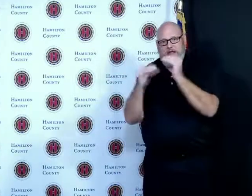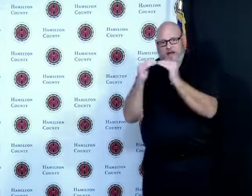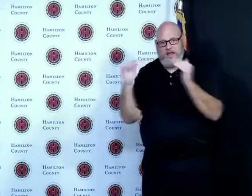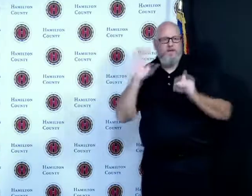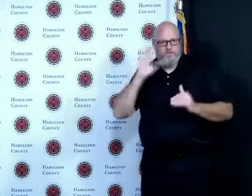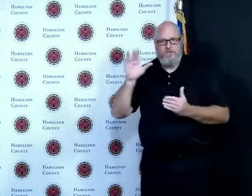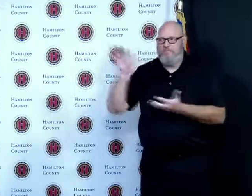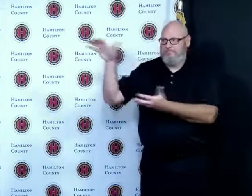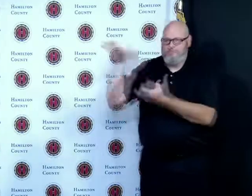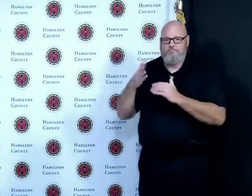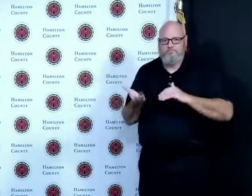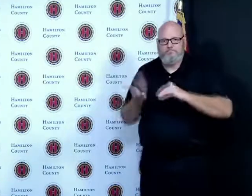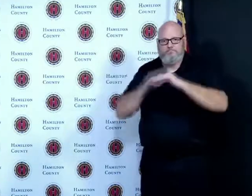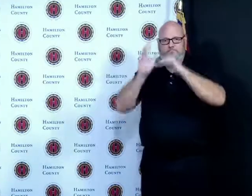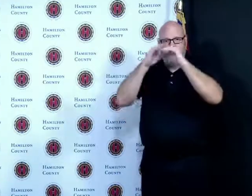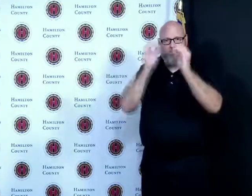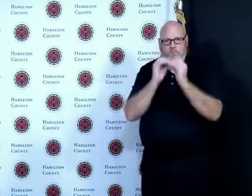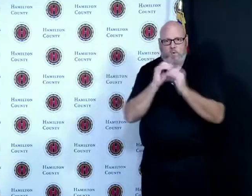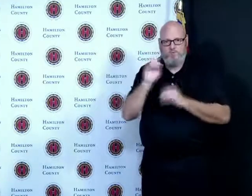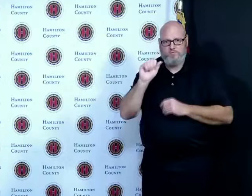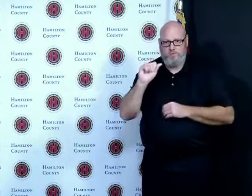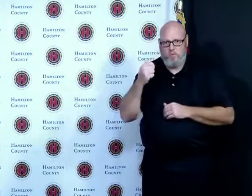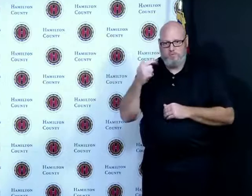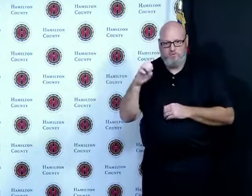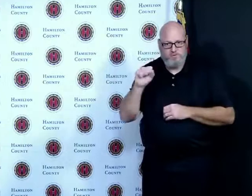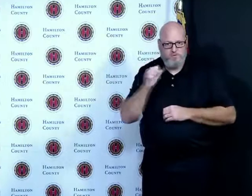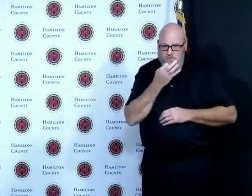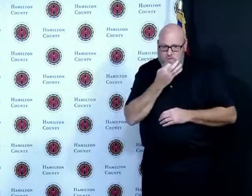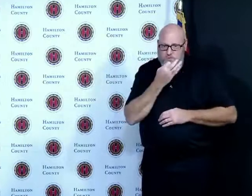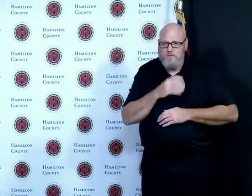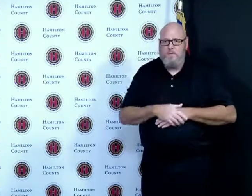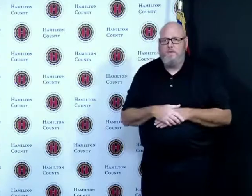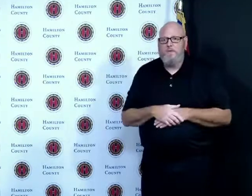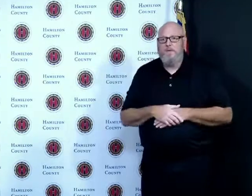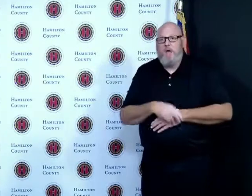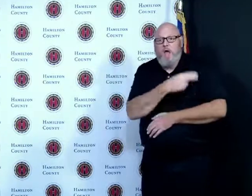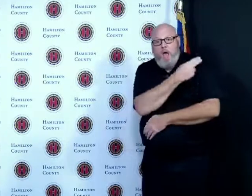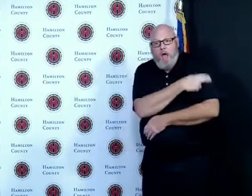the capacity to vaccinate more people than they are right now so does the Public Health Department